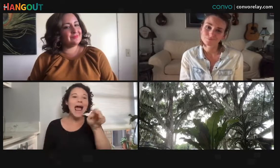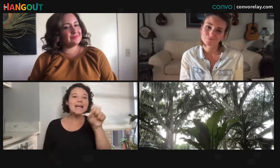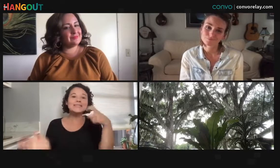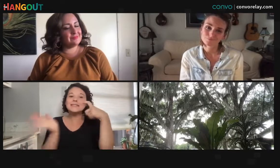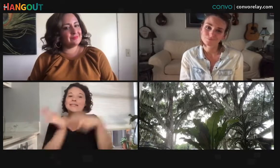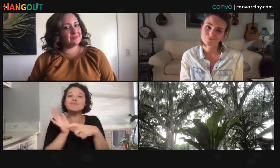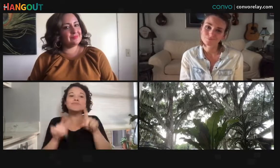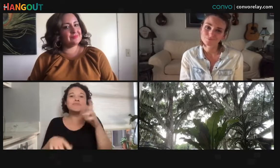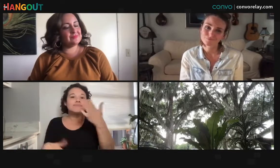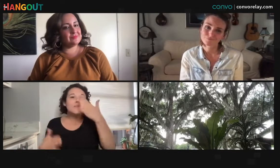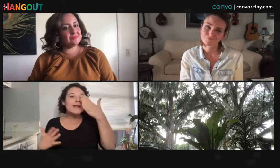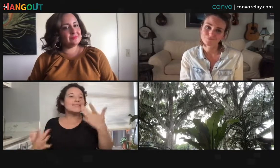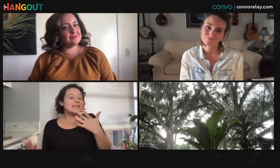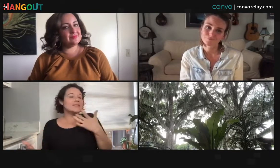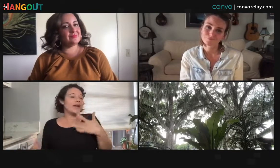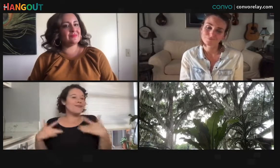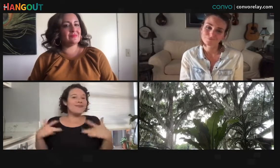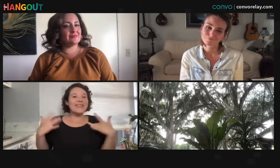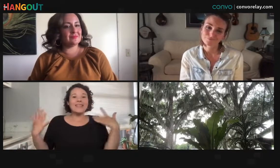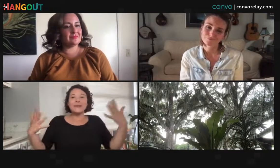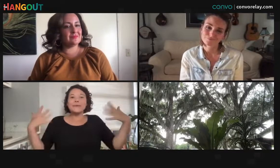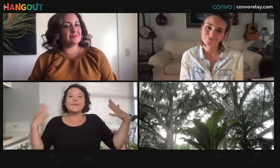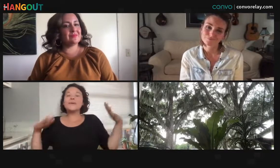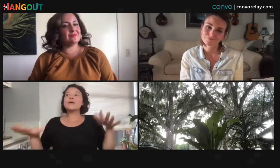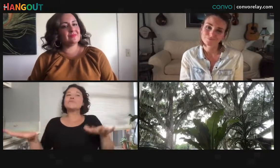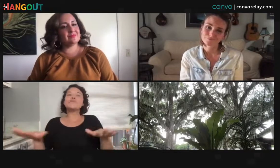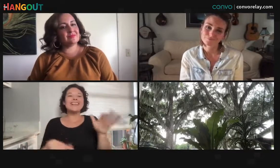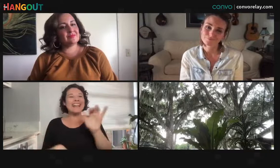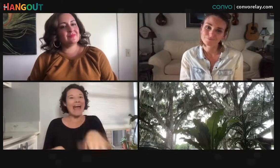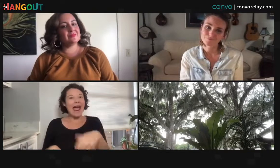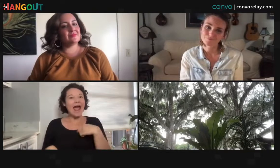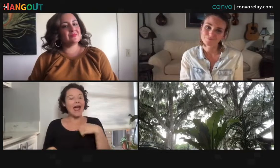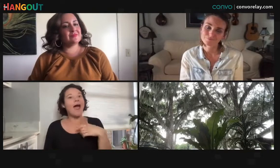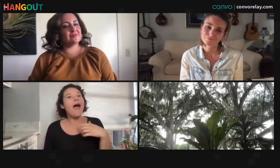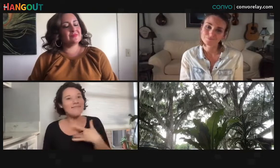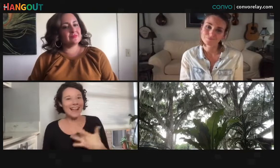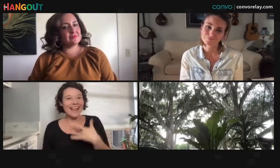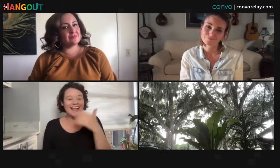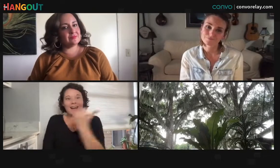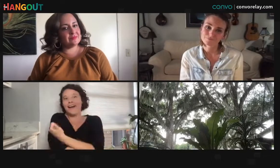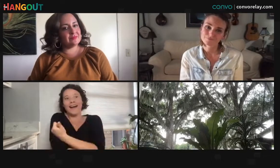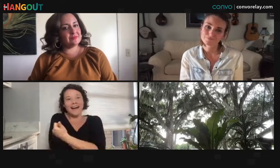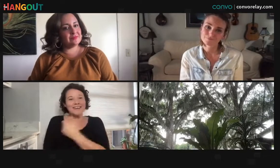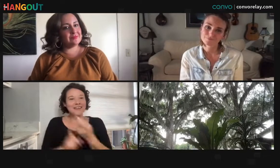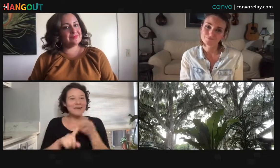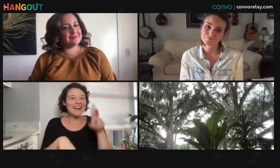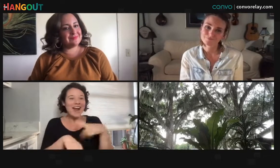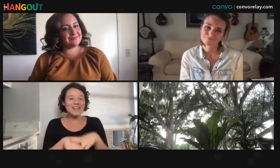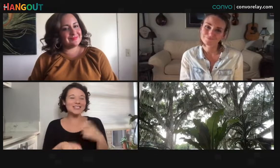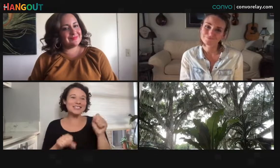and i'll walk along and i'll just use all of my senses my smell my touch my taste and i just go in there